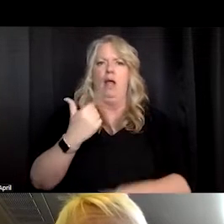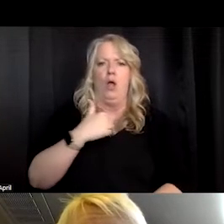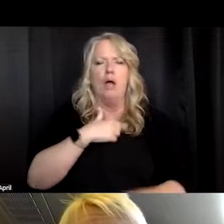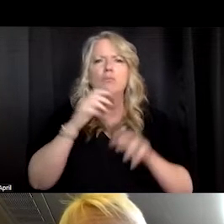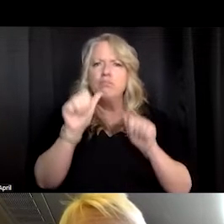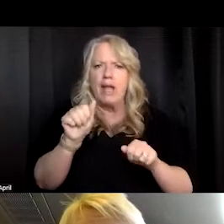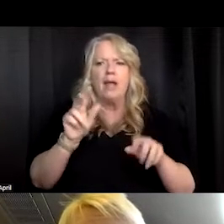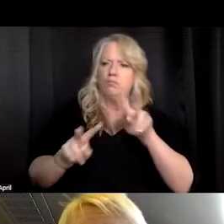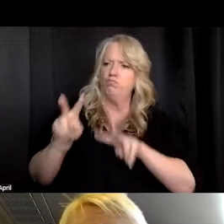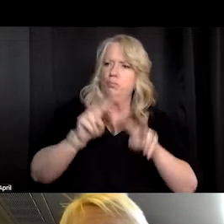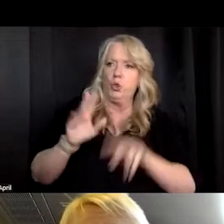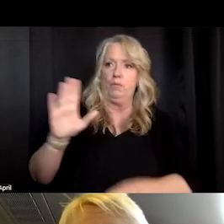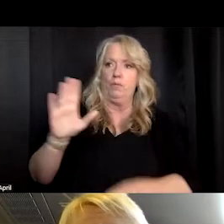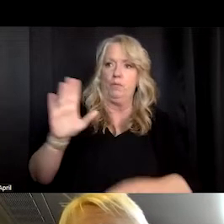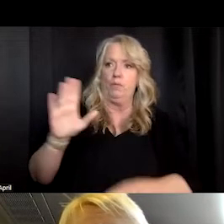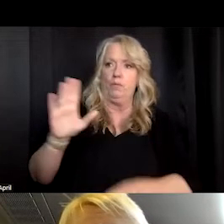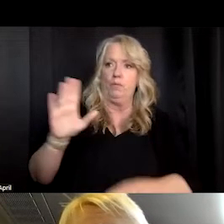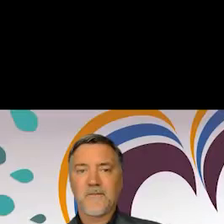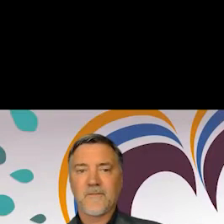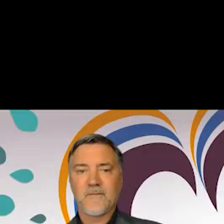HAVE A CONVERSATION TODAY WITH UH. AND TO ALLOW